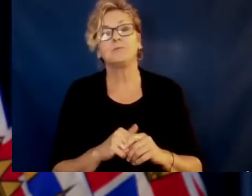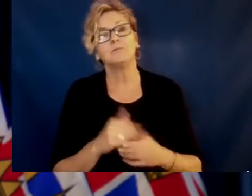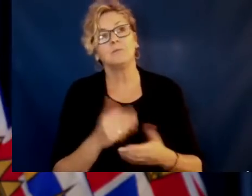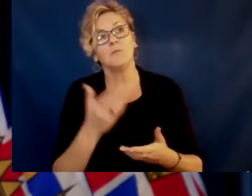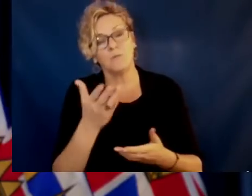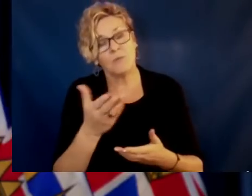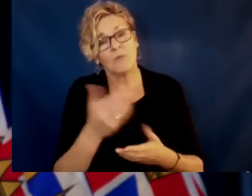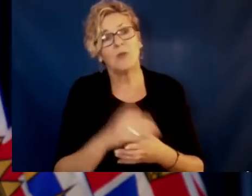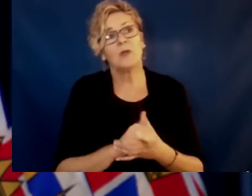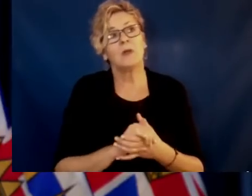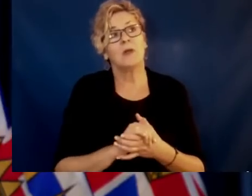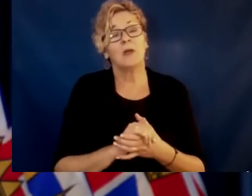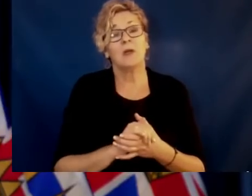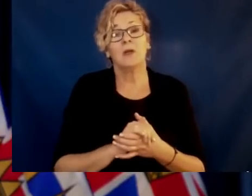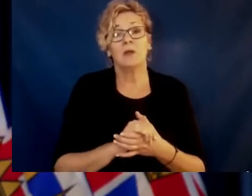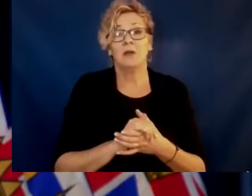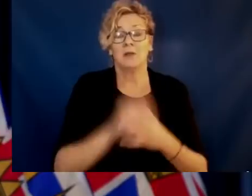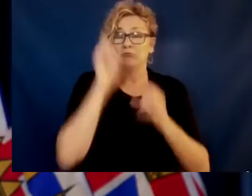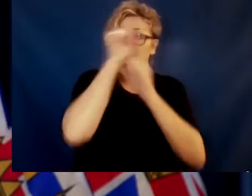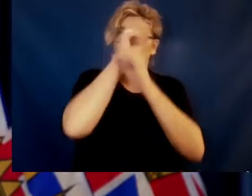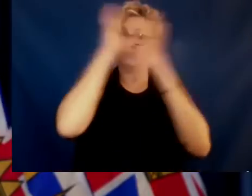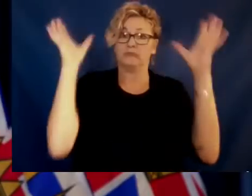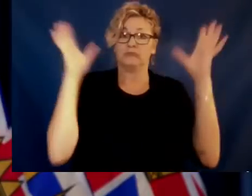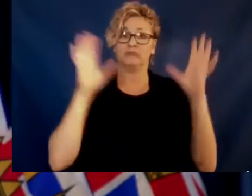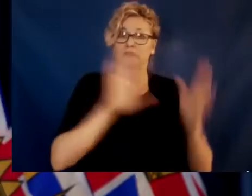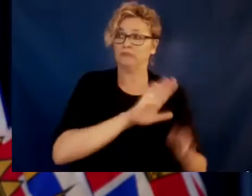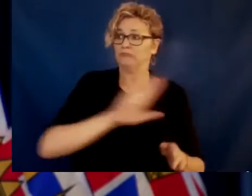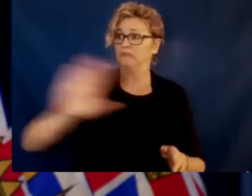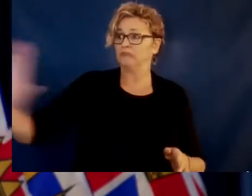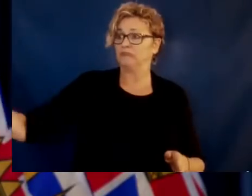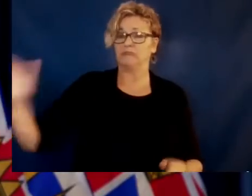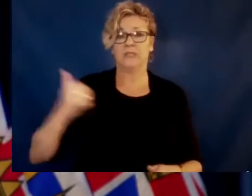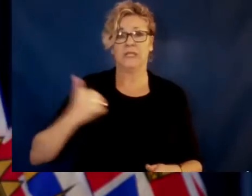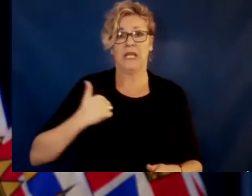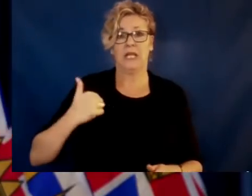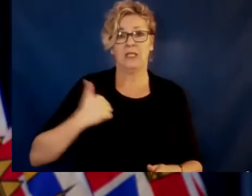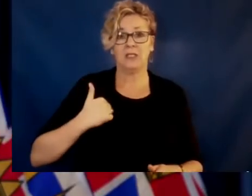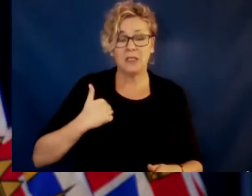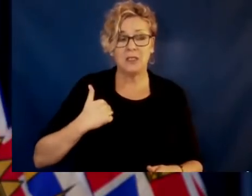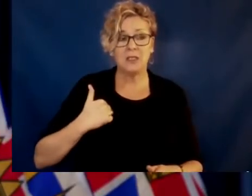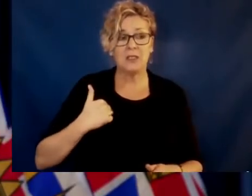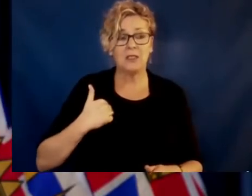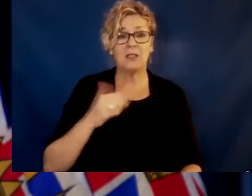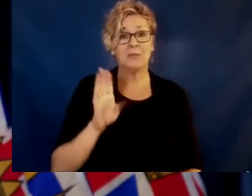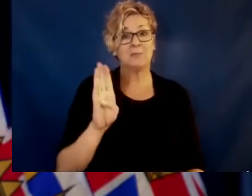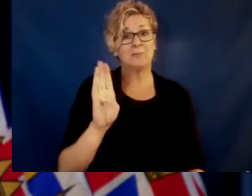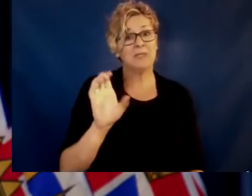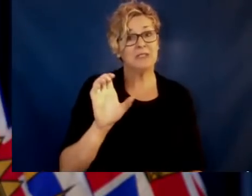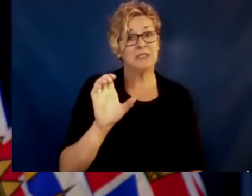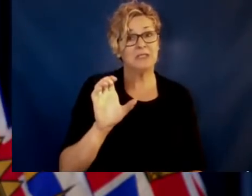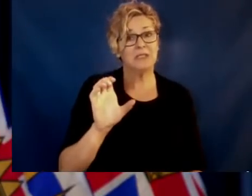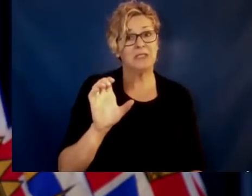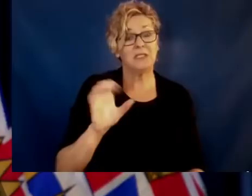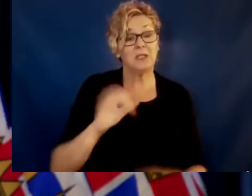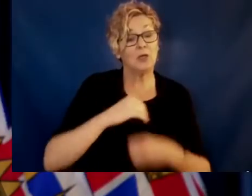under-represented in what's been happening nationally is a testament to the fact that people in BC are doing the right thing.